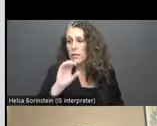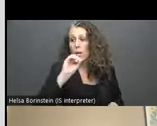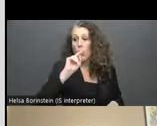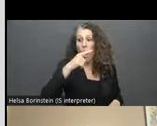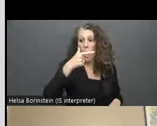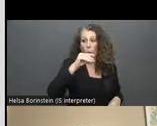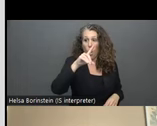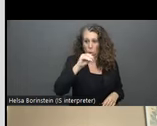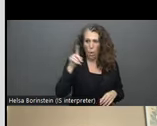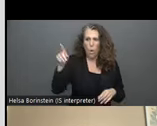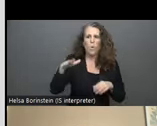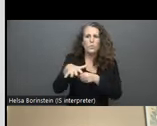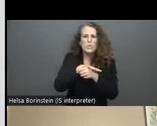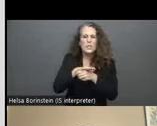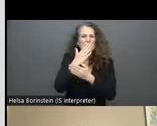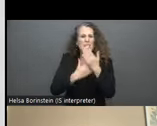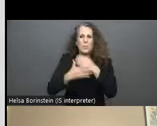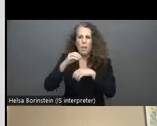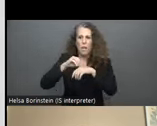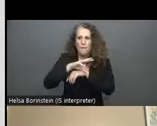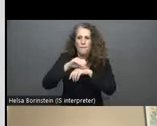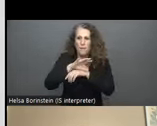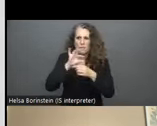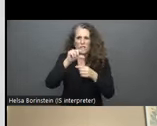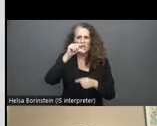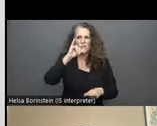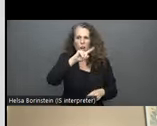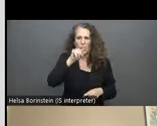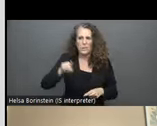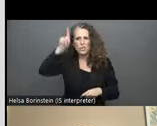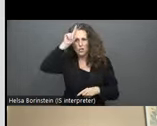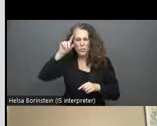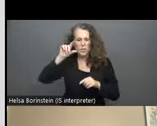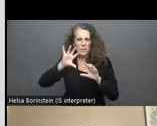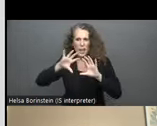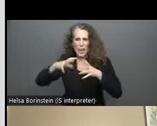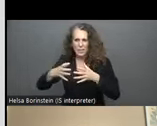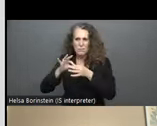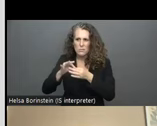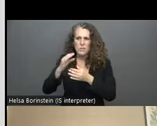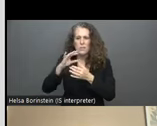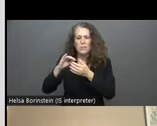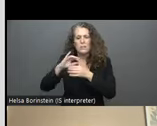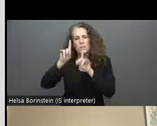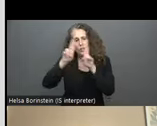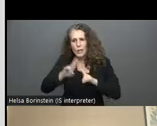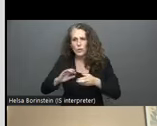cater key responsible divided 14:46:26 have a full effect among the nationals. 14:46:23 I want to donate upon Salima to the application information party technique consolidate